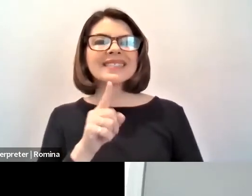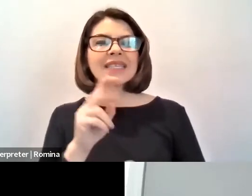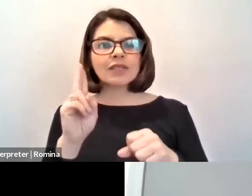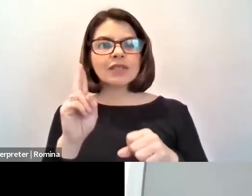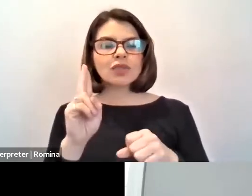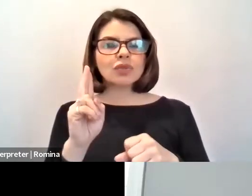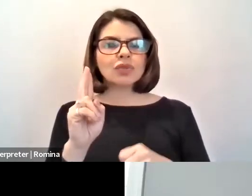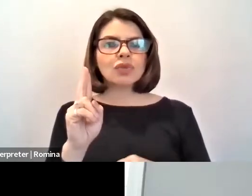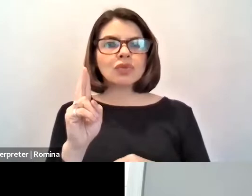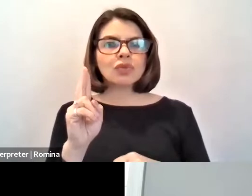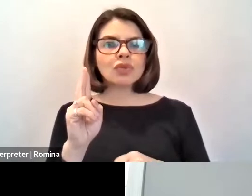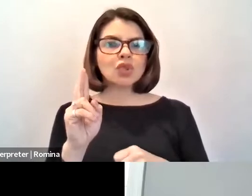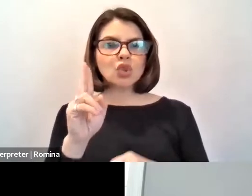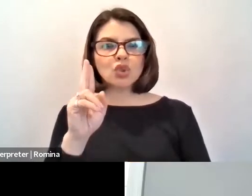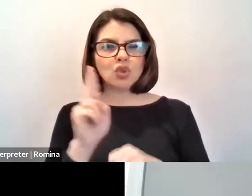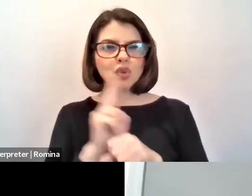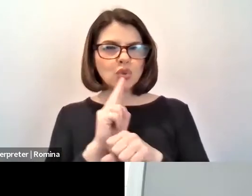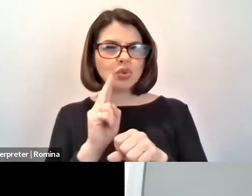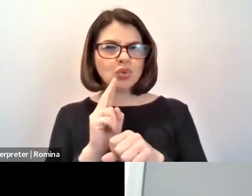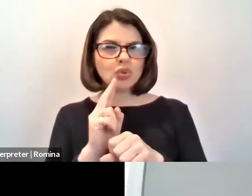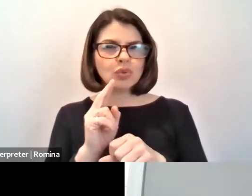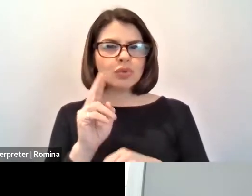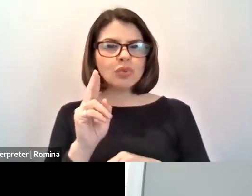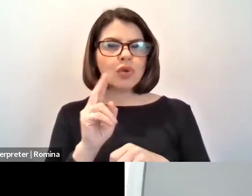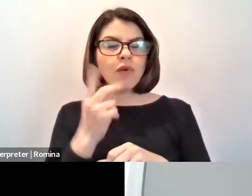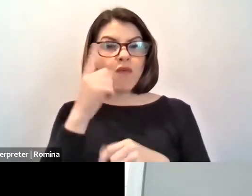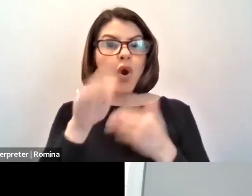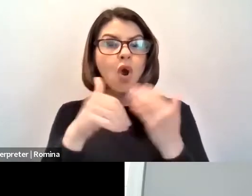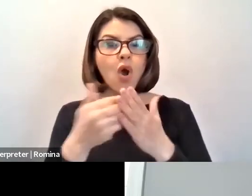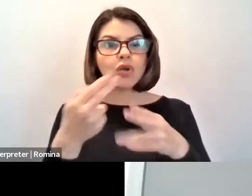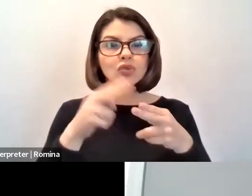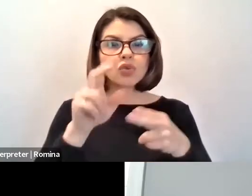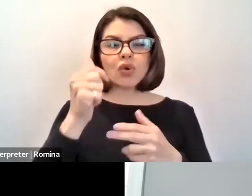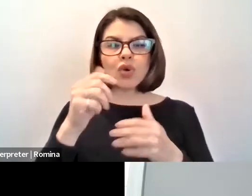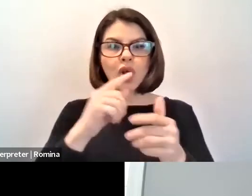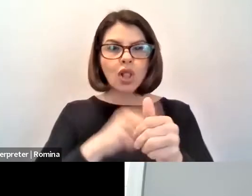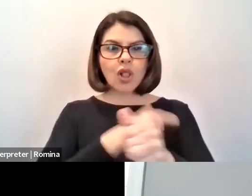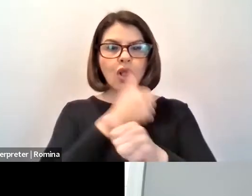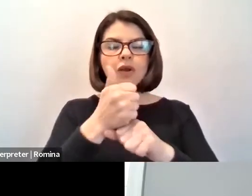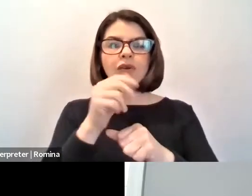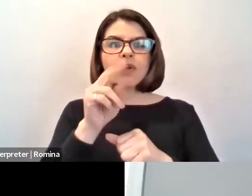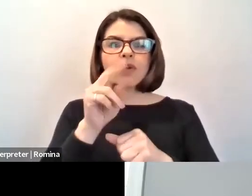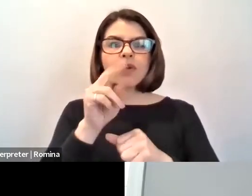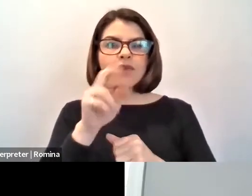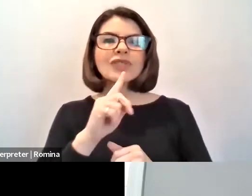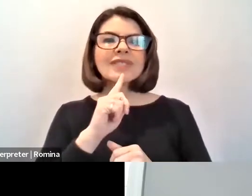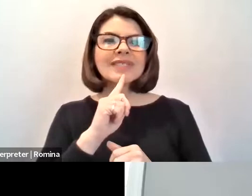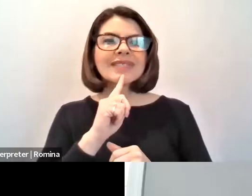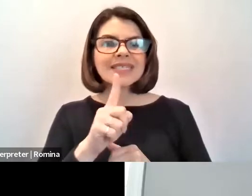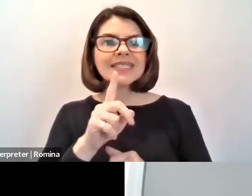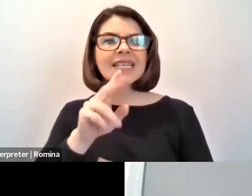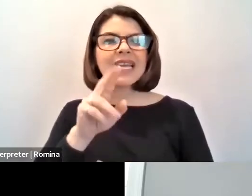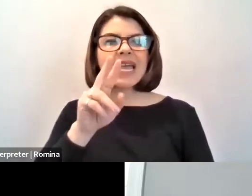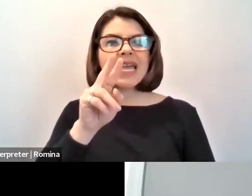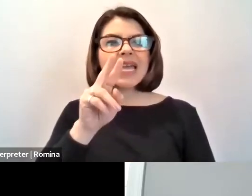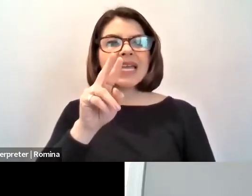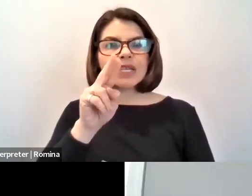or mother spot for all shorter/longer versions, paid edits, and permitted edits? Yes.